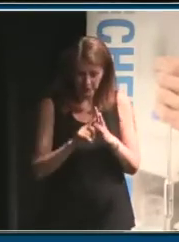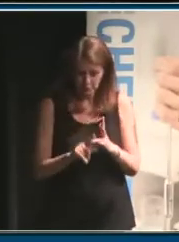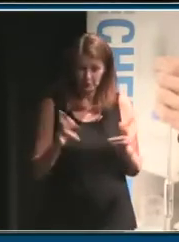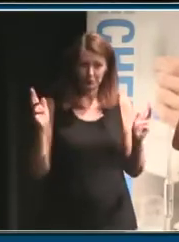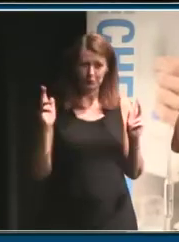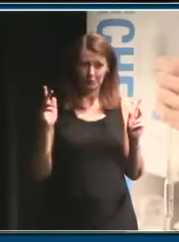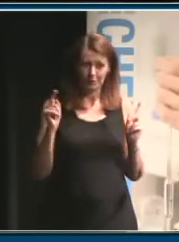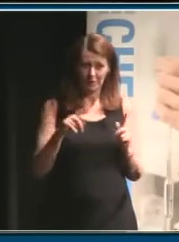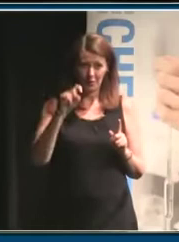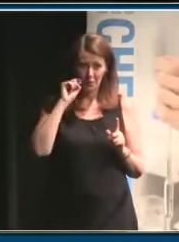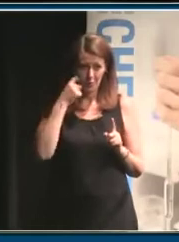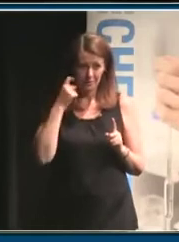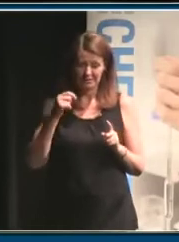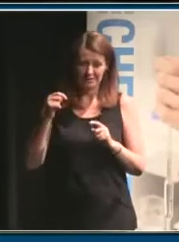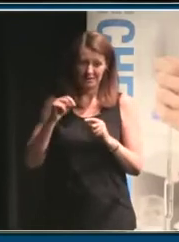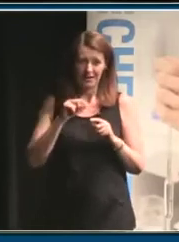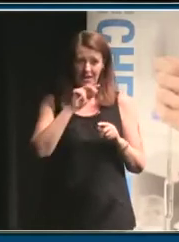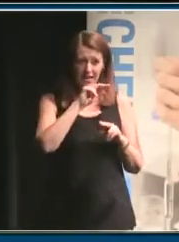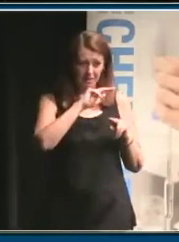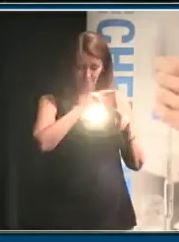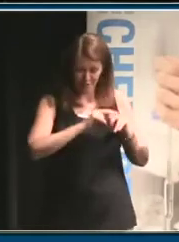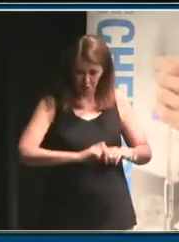up the truck, a big hockey puck's going to fall on your front lawn. We're going to drive away.”